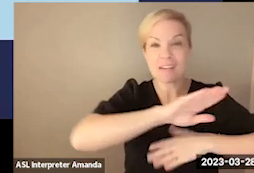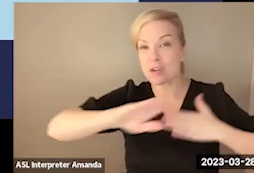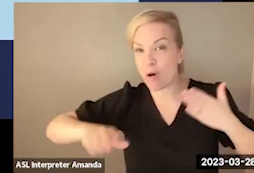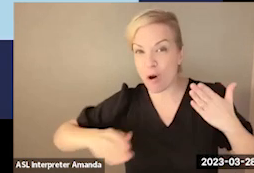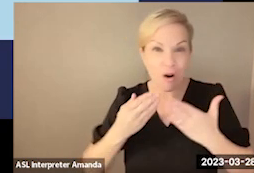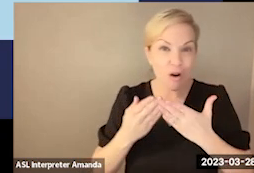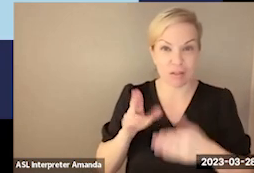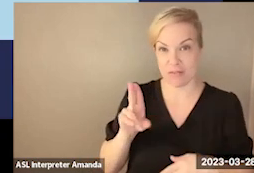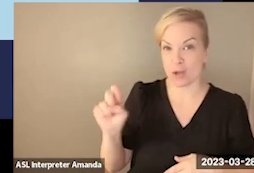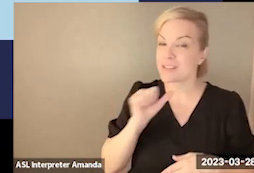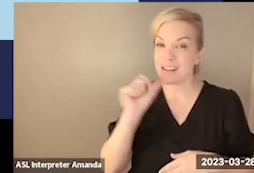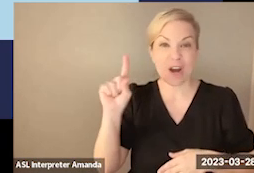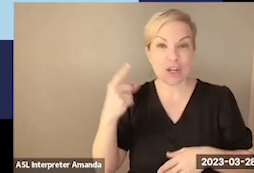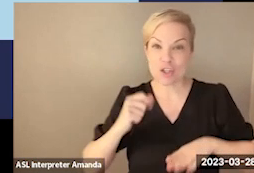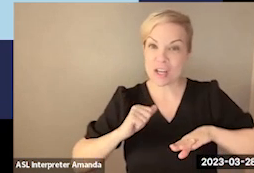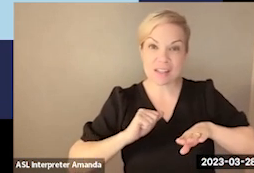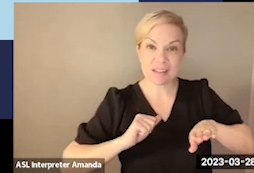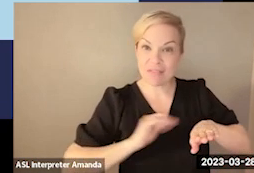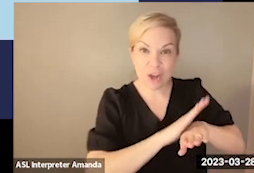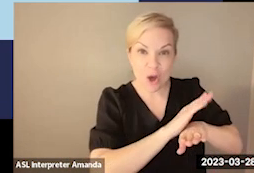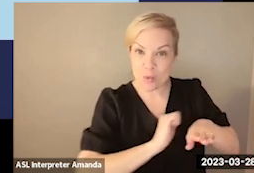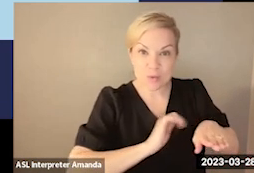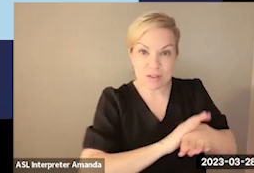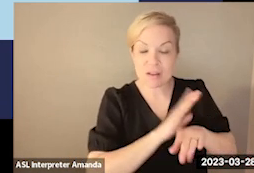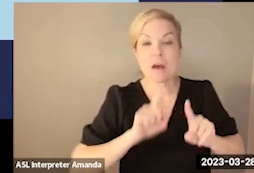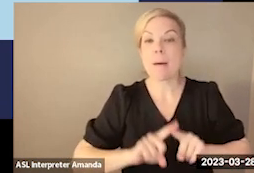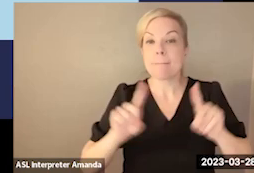Debbie Stine, Science & Technology Policy Academy: the coast, but because scientists are so focused.